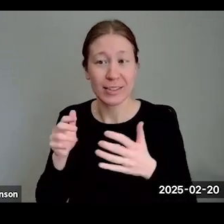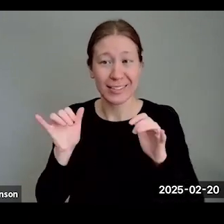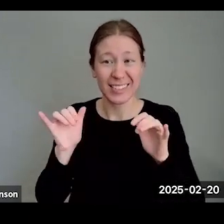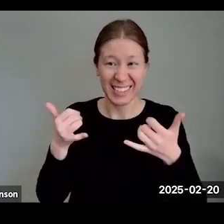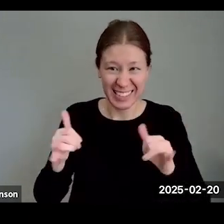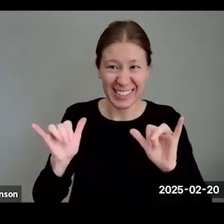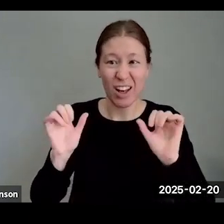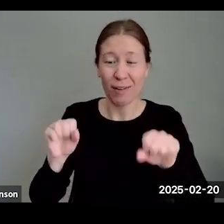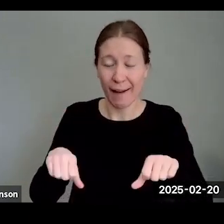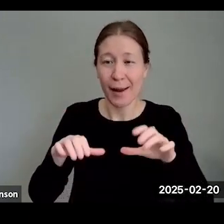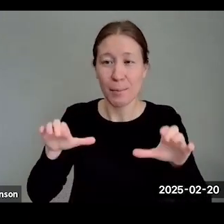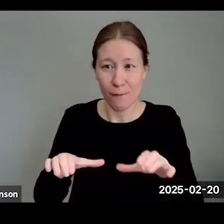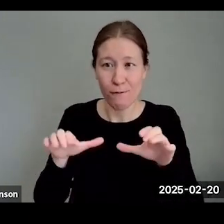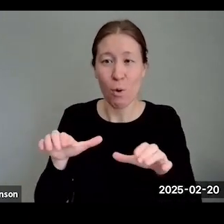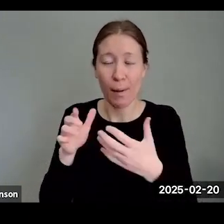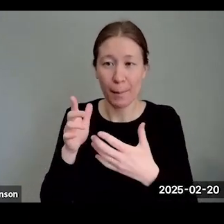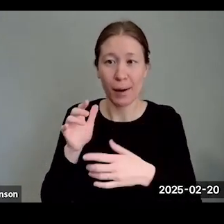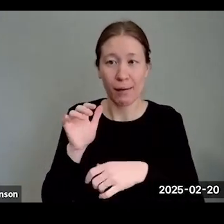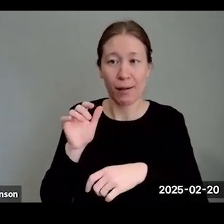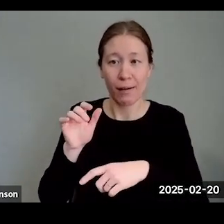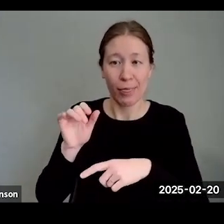they are generally going to be considered, qualified.